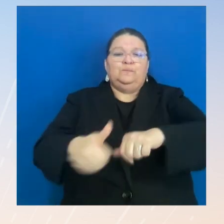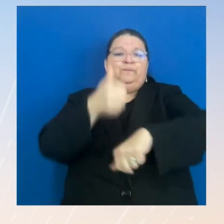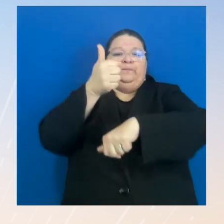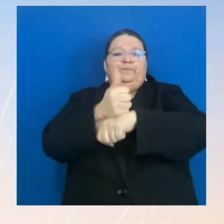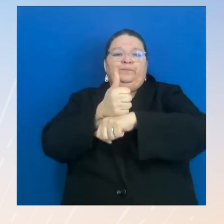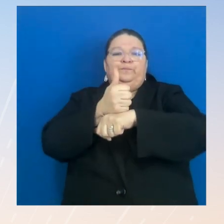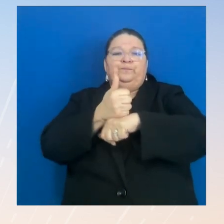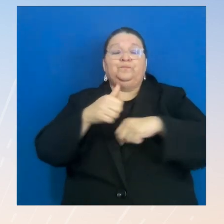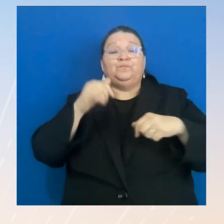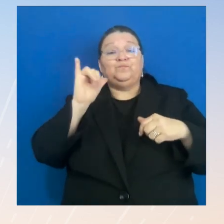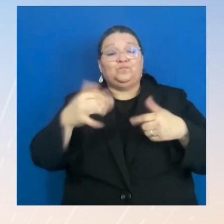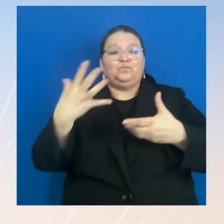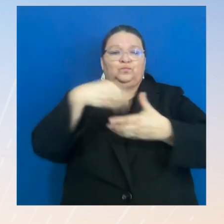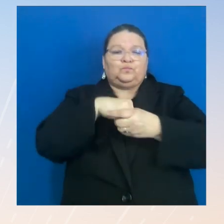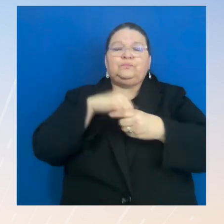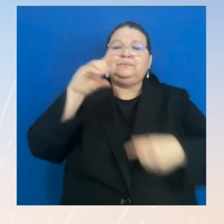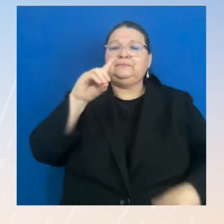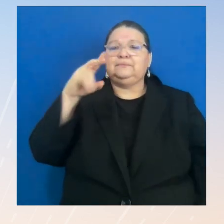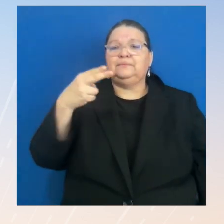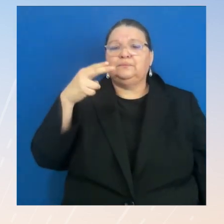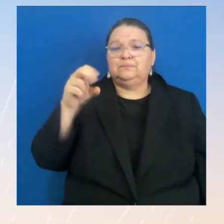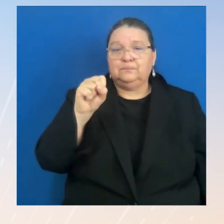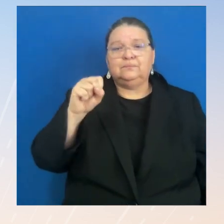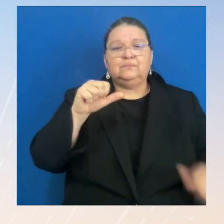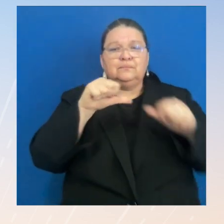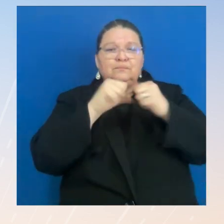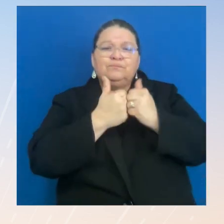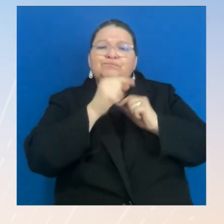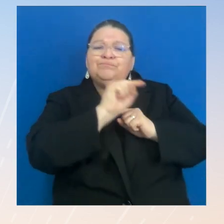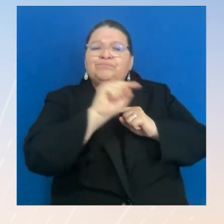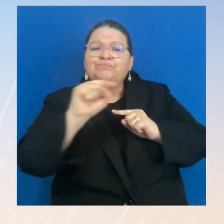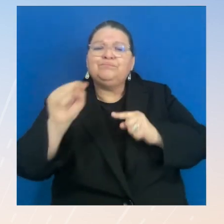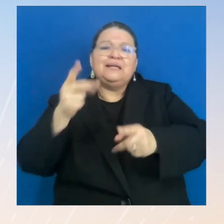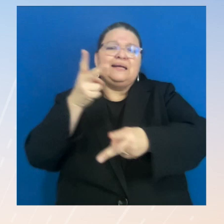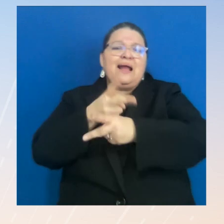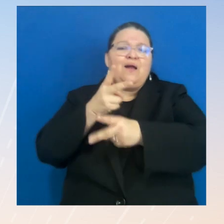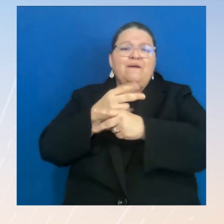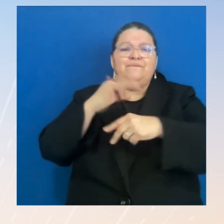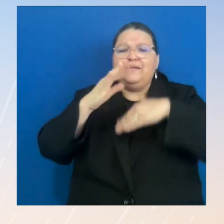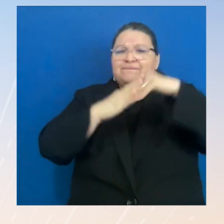that oversee these facilities and ensure that they're meeting the bars that would be required.